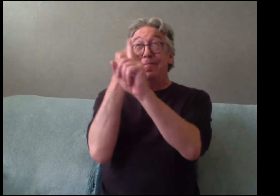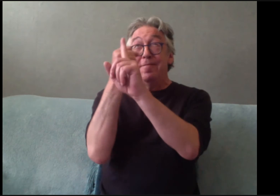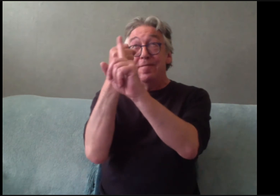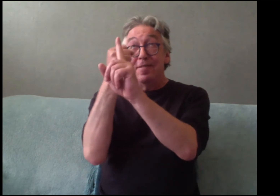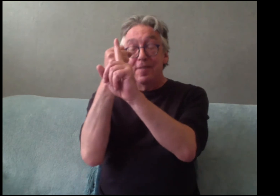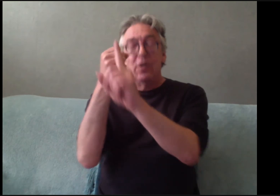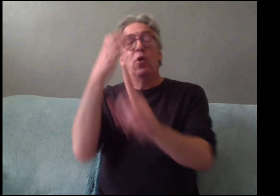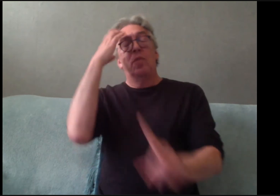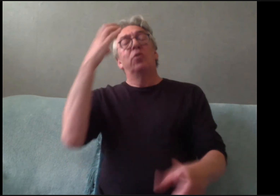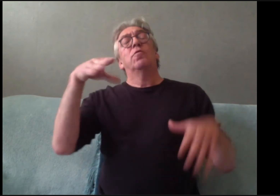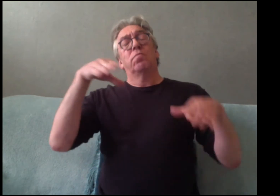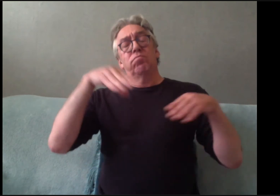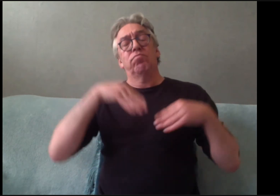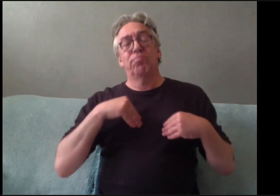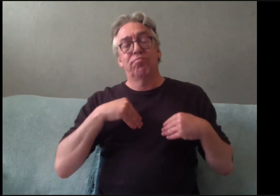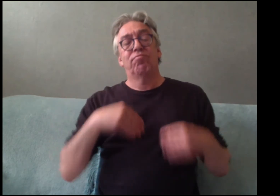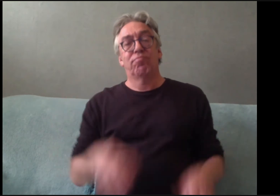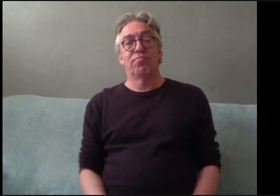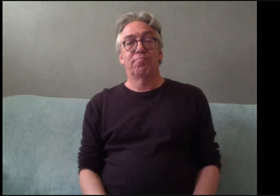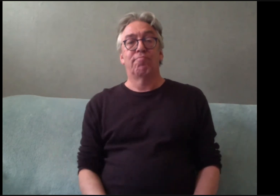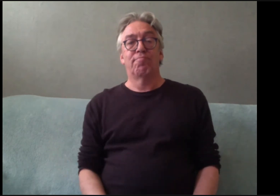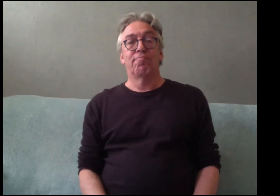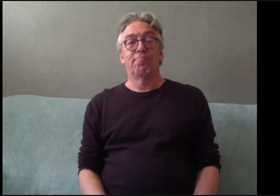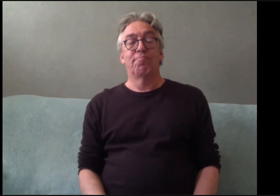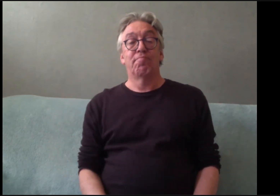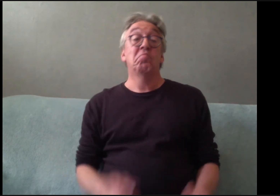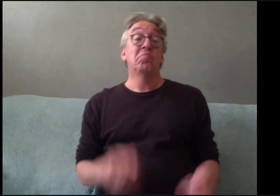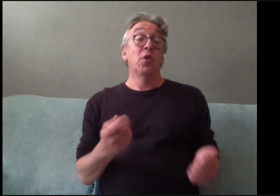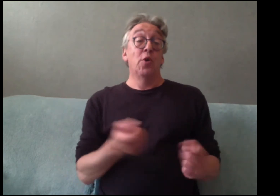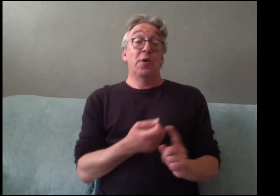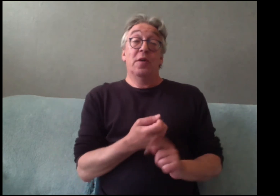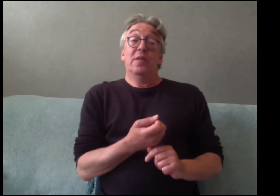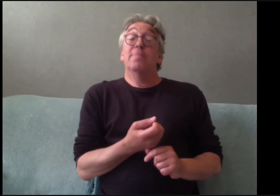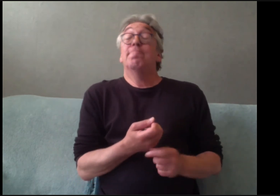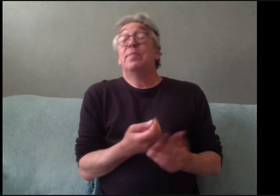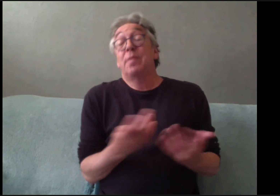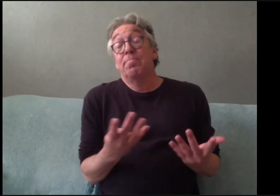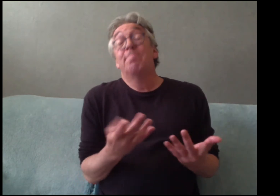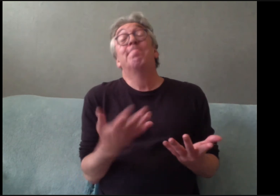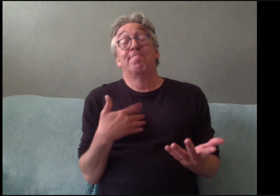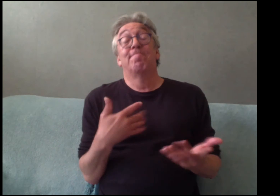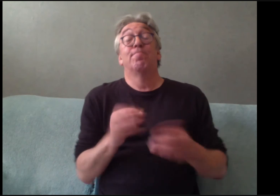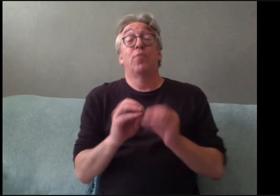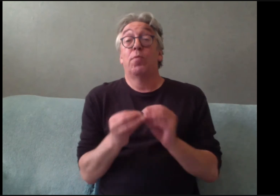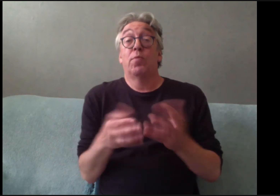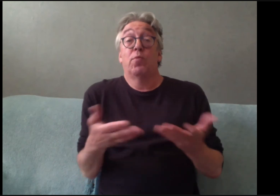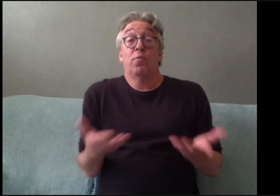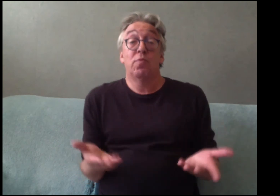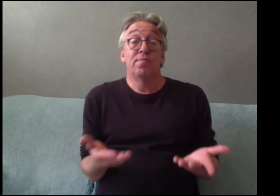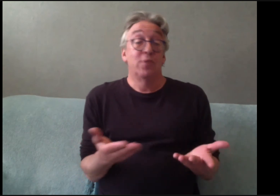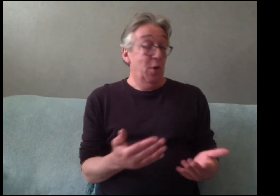or from public who didn't understand this exception or special treatment,